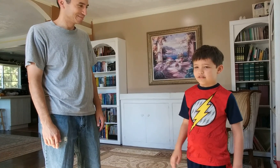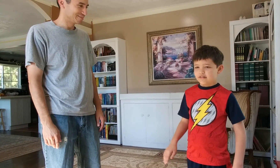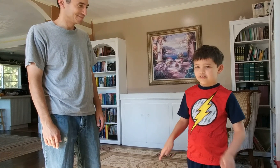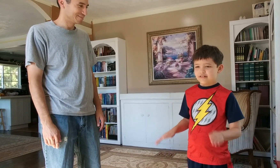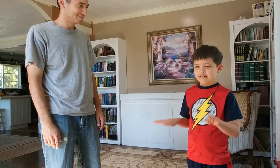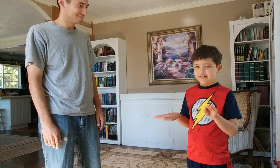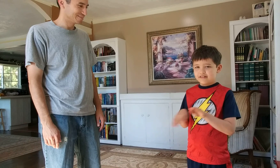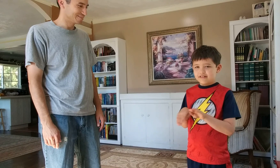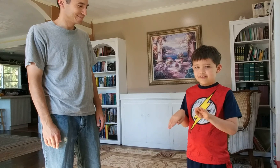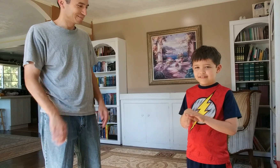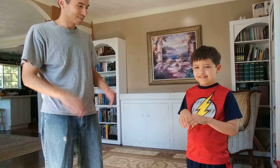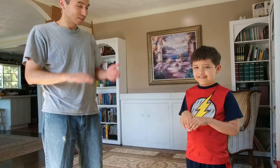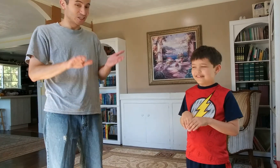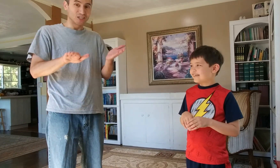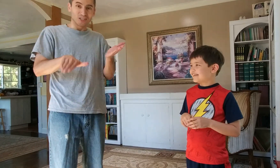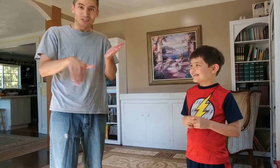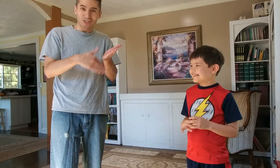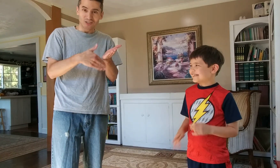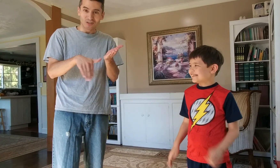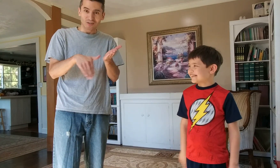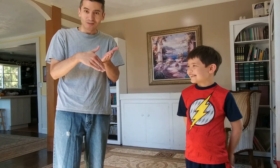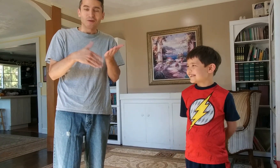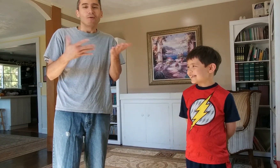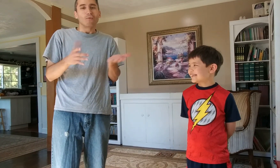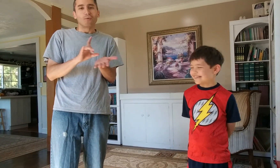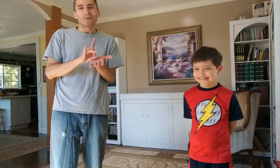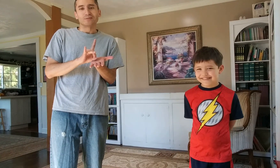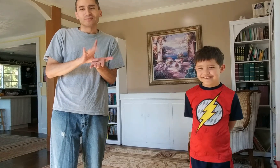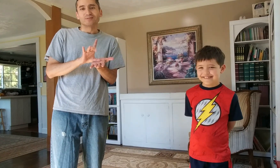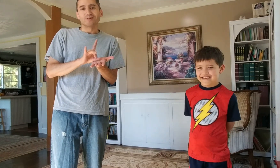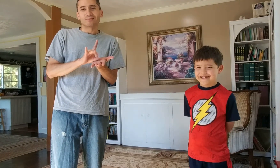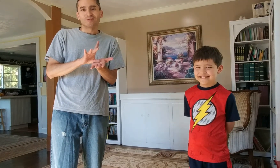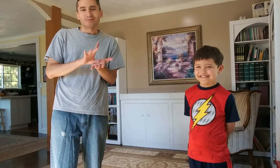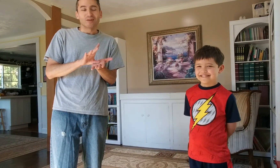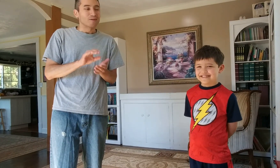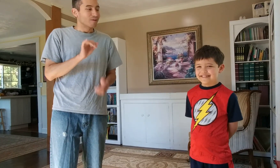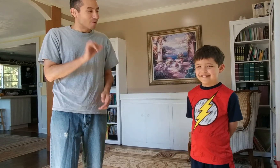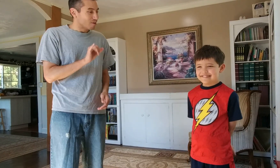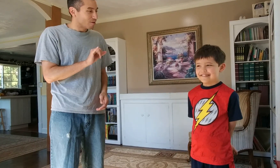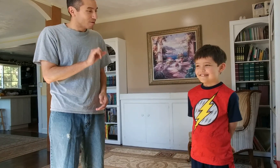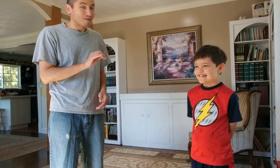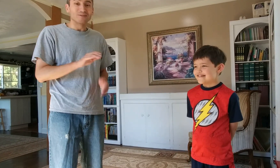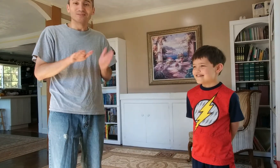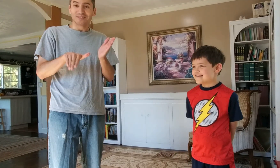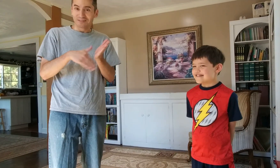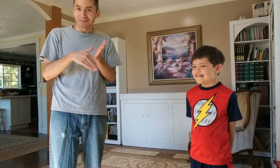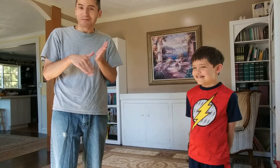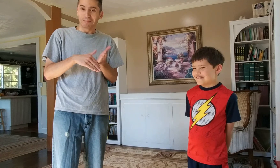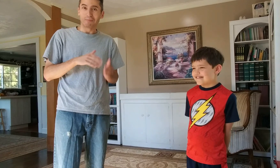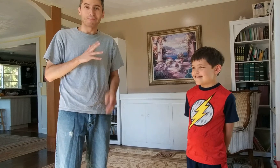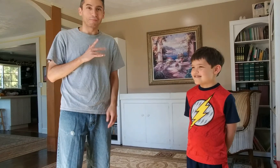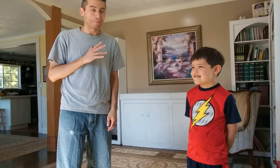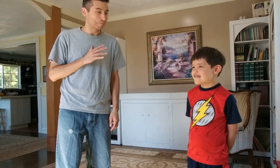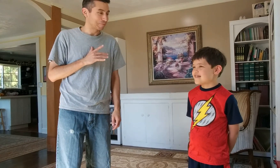SOCCER SOCCER (OR SOCCER), OH I SEE, SOCCER, COOL